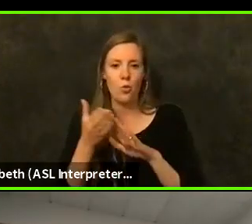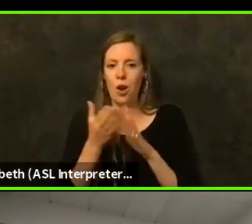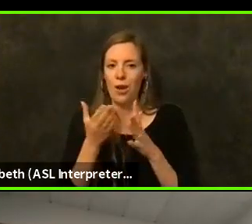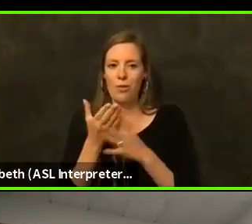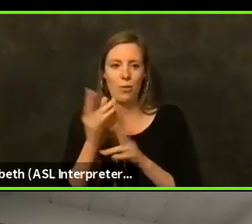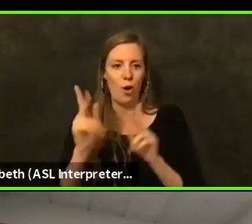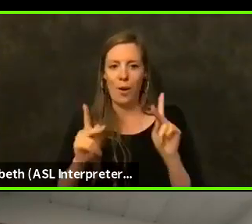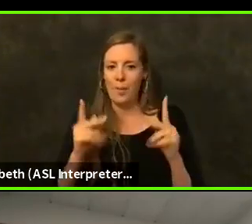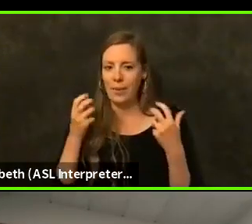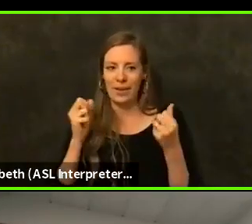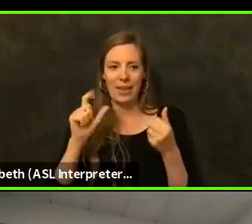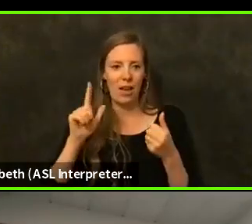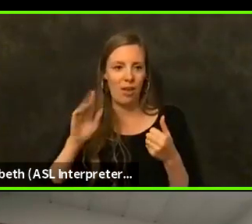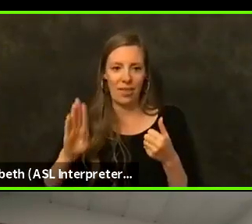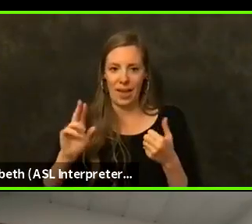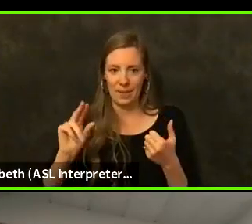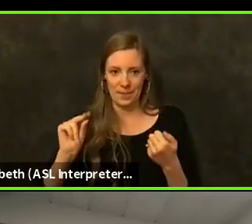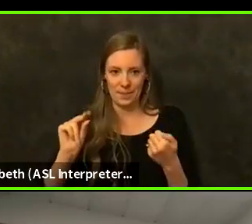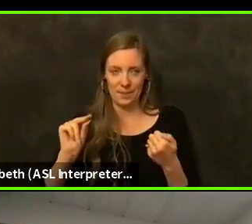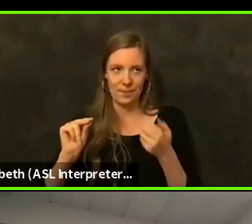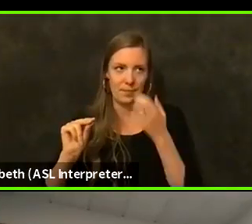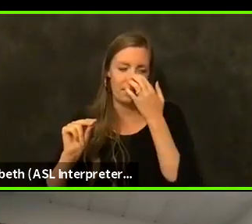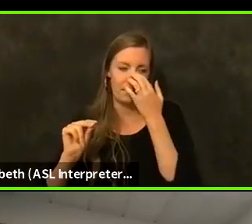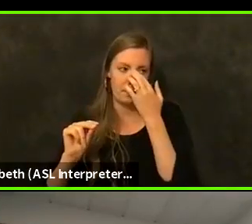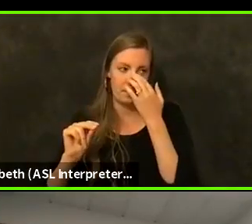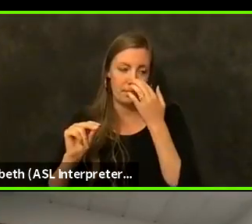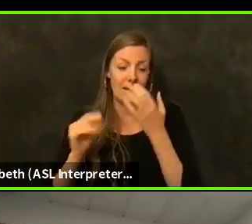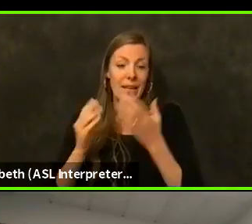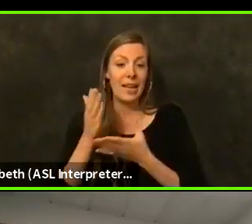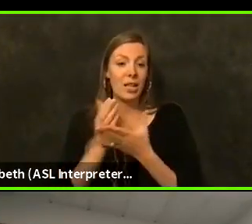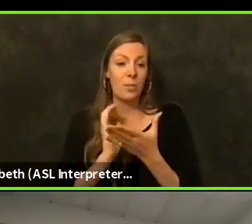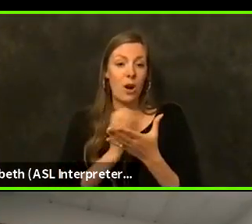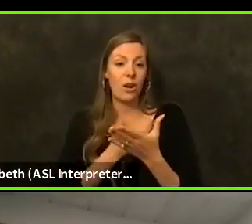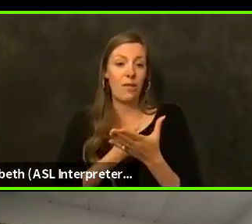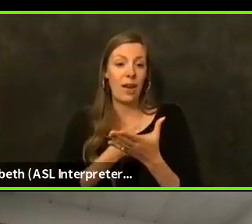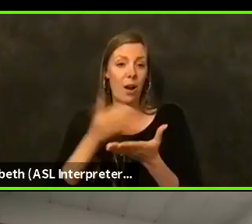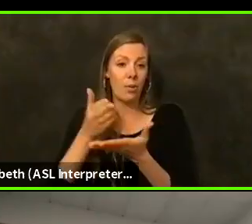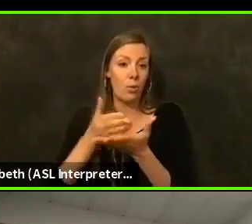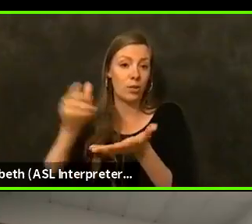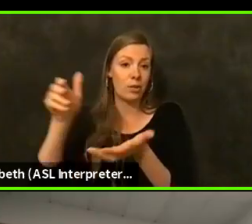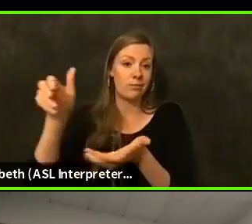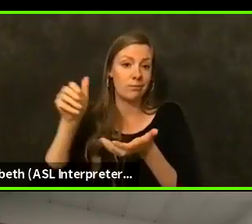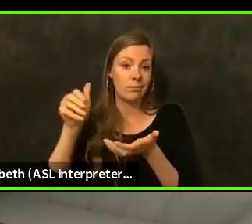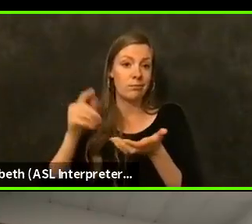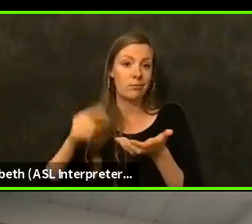They actually, while it is part of our application, they are on a ship direct program.